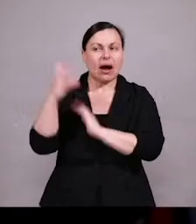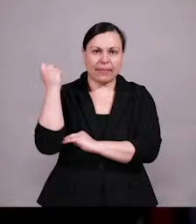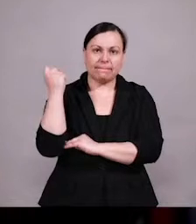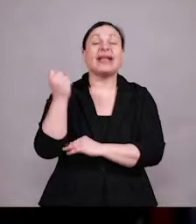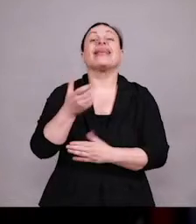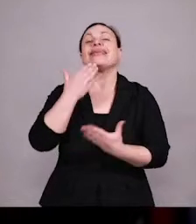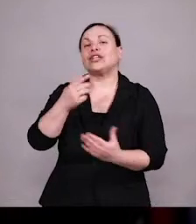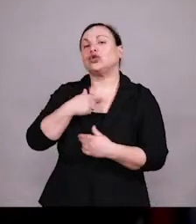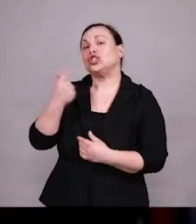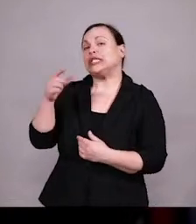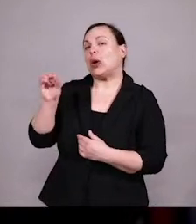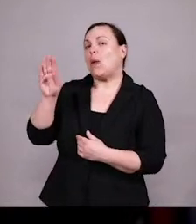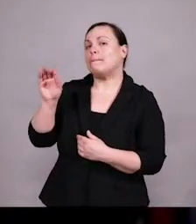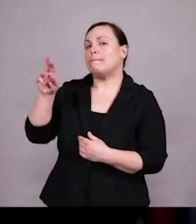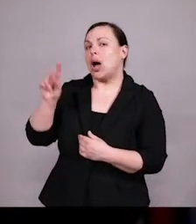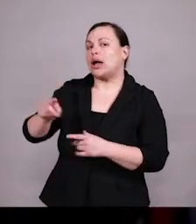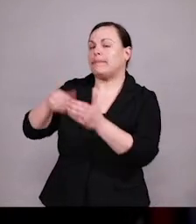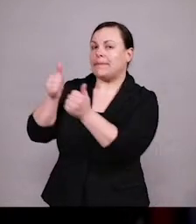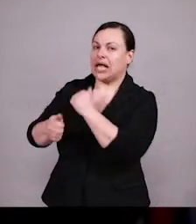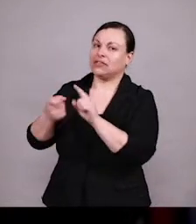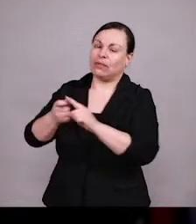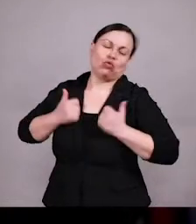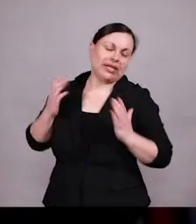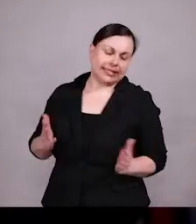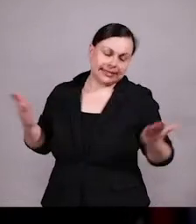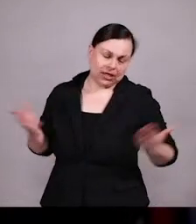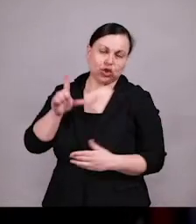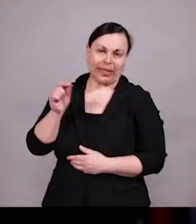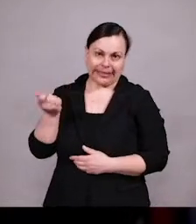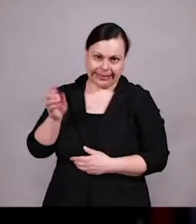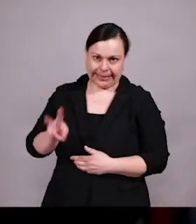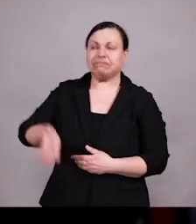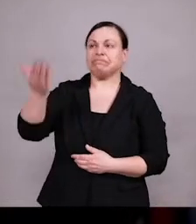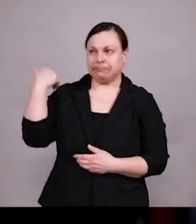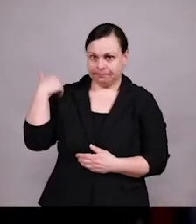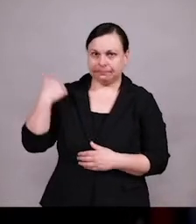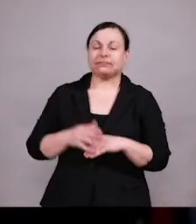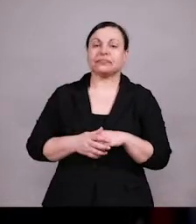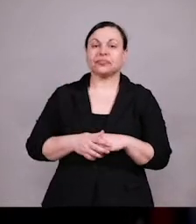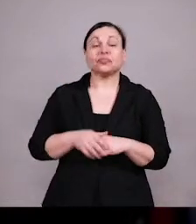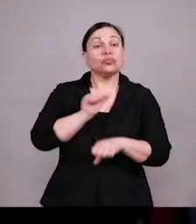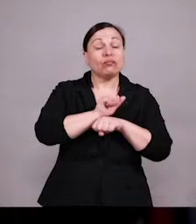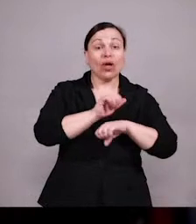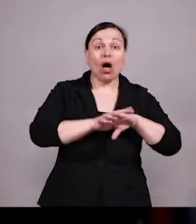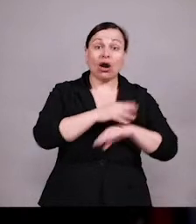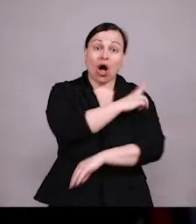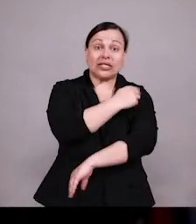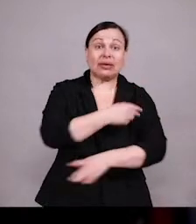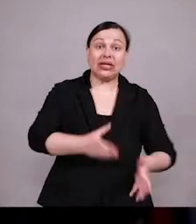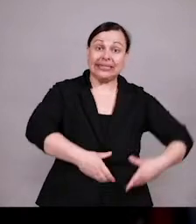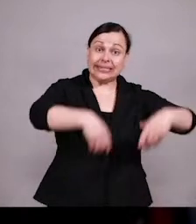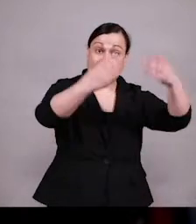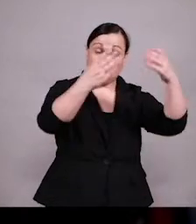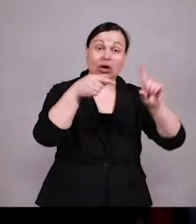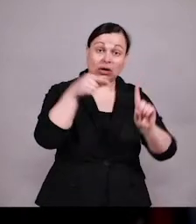thanks to a GO Bond passed by its residents in 2016. Work on the Hospital Tower, which will